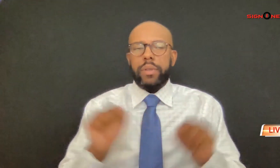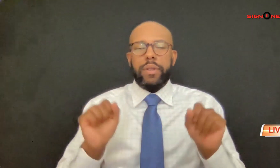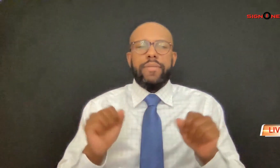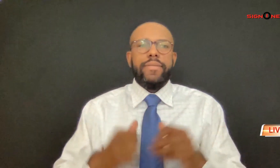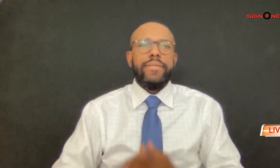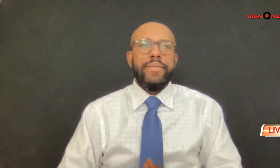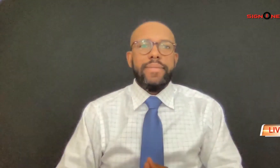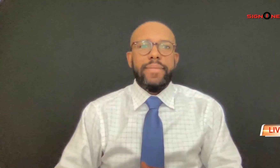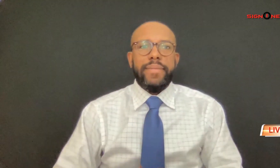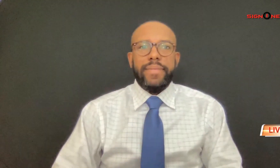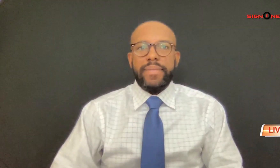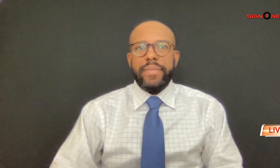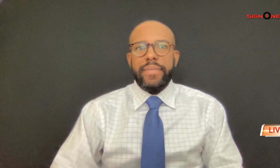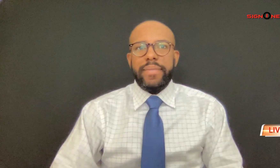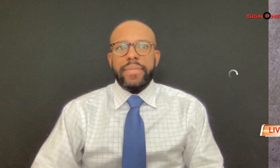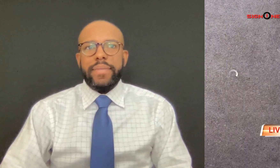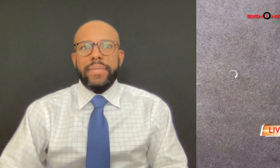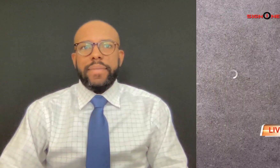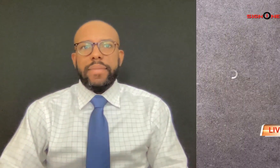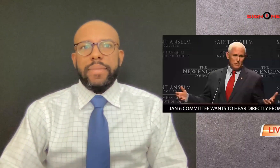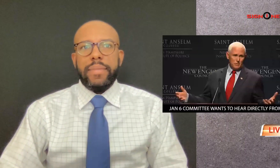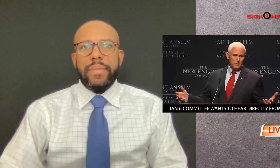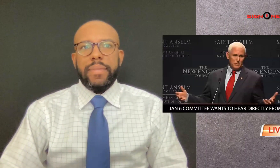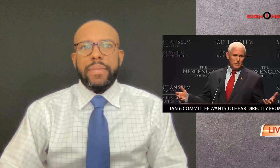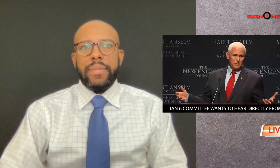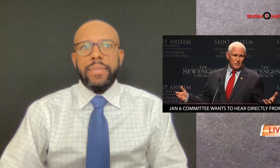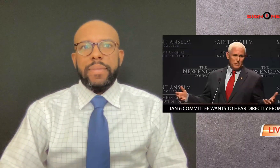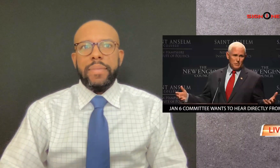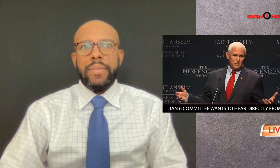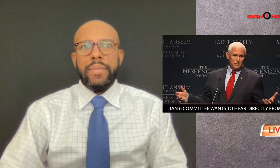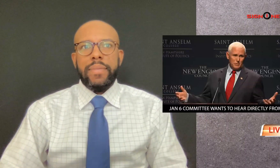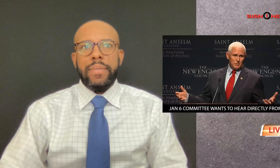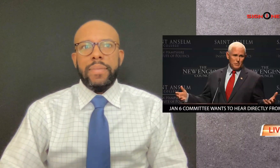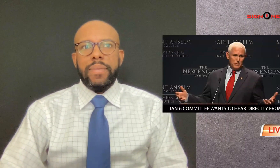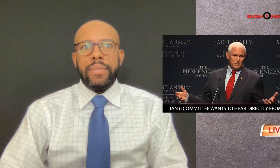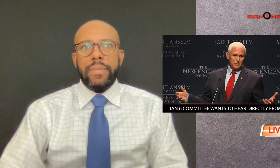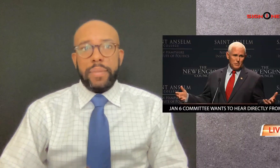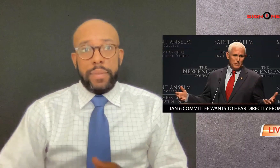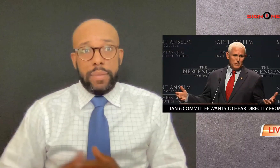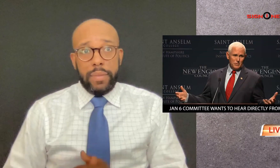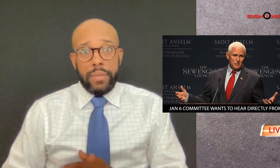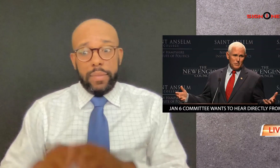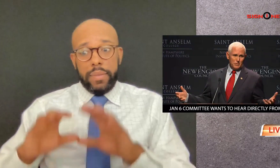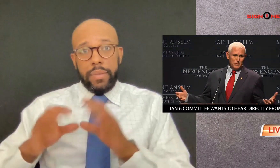weather press conferences with sign language interpretation to keep our viewers informed